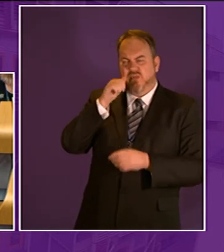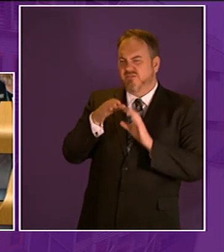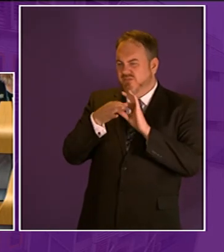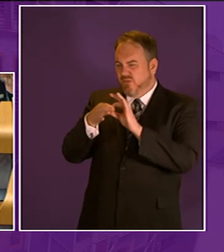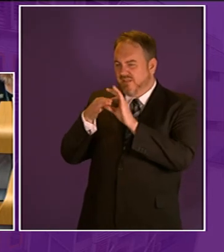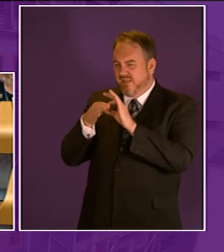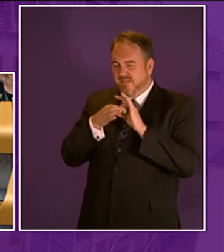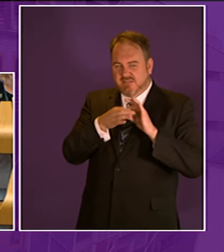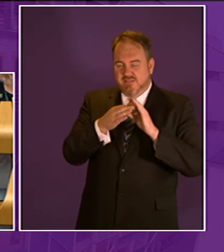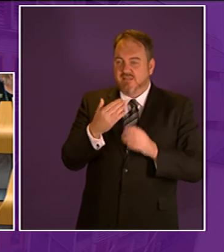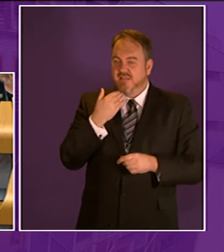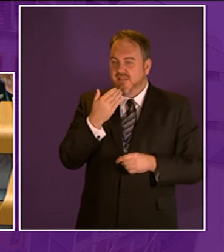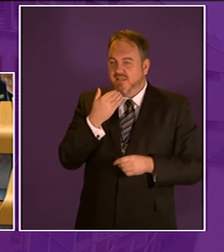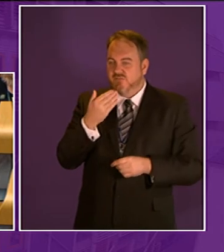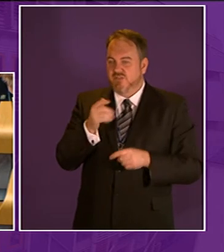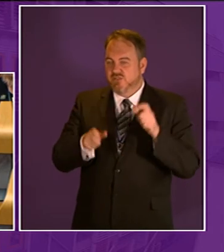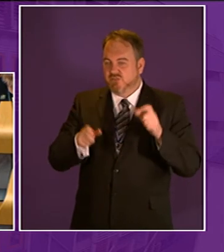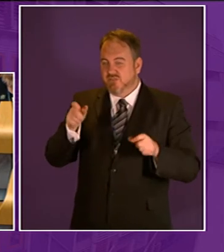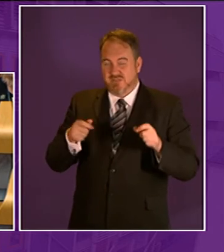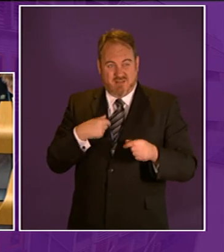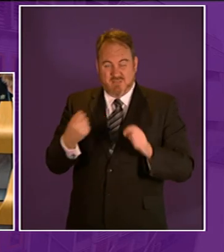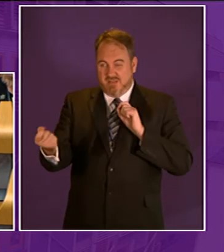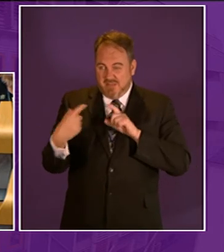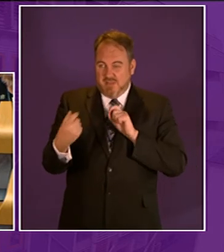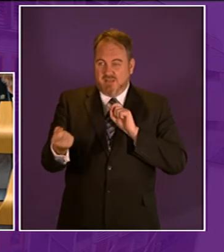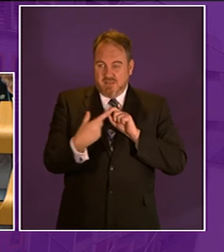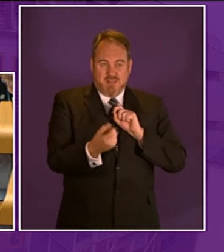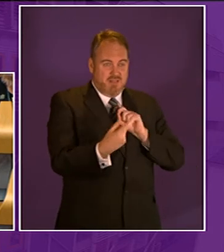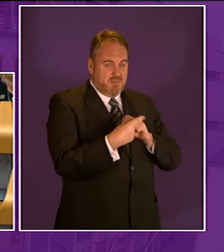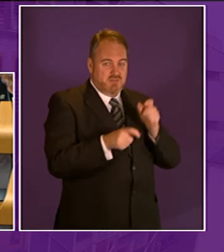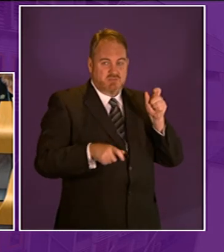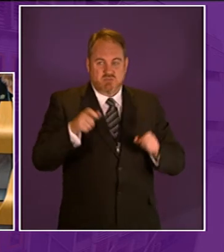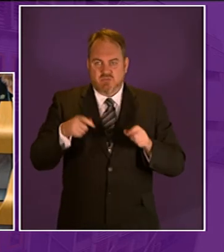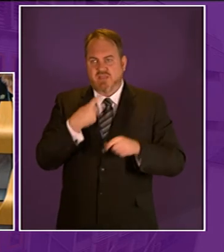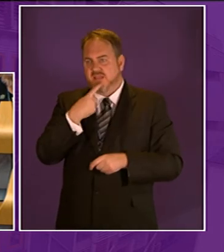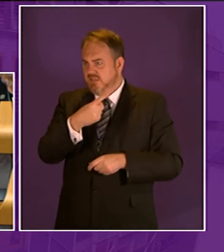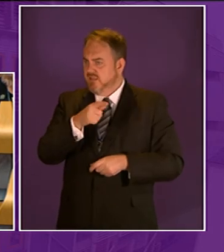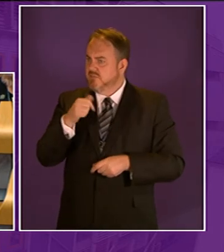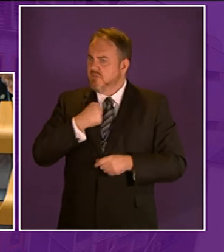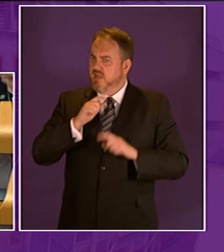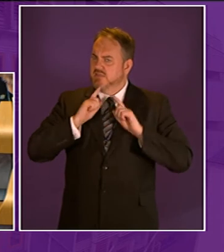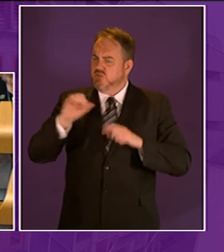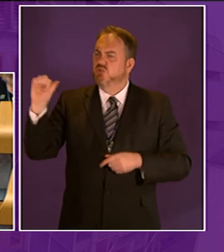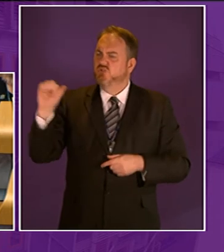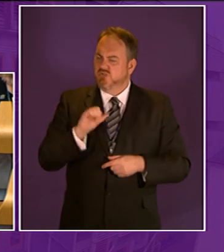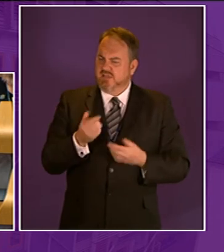Every single one of the emails that I have received was from a student requesting that their lecturers get the fair pay that they deserve; none of them undermined lecturers